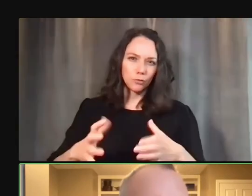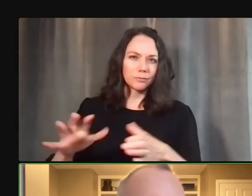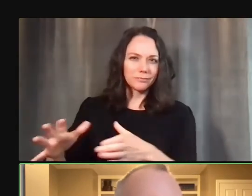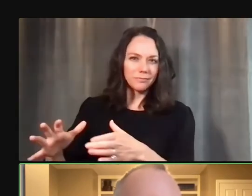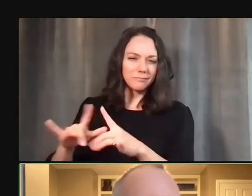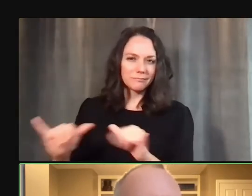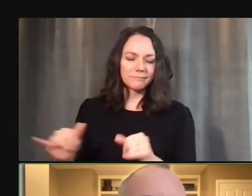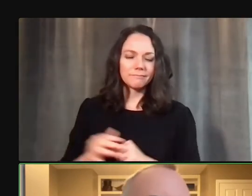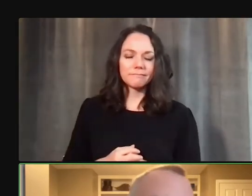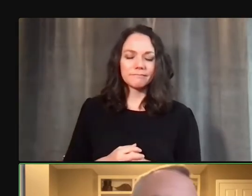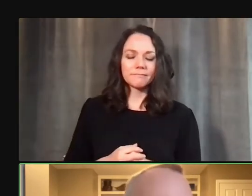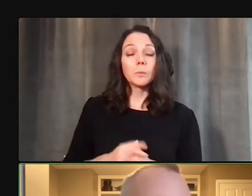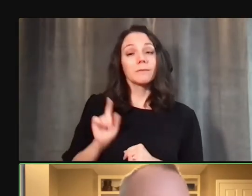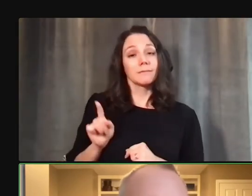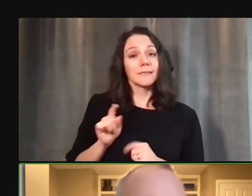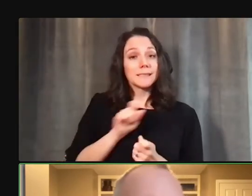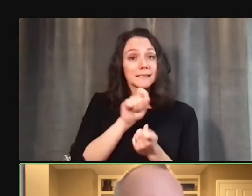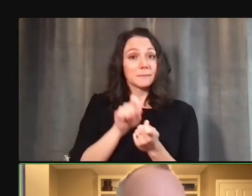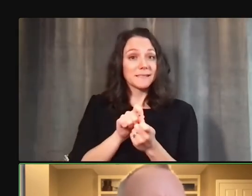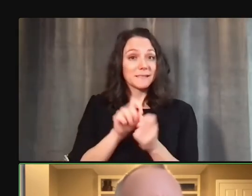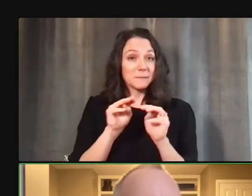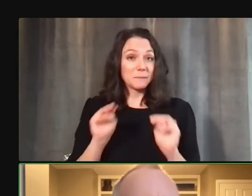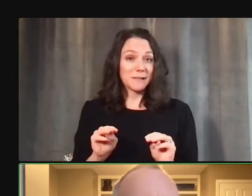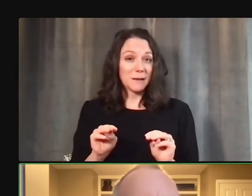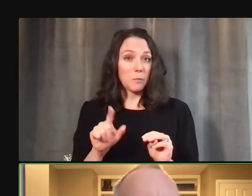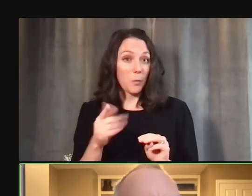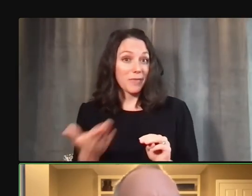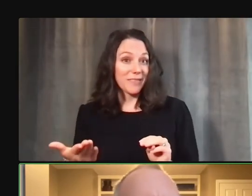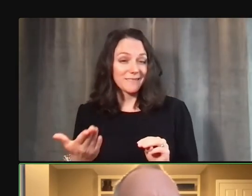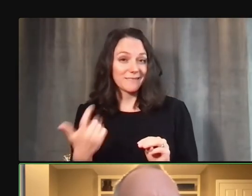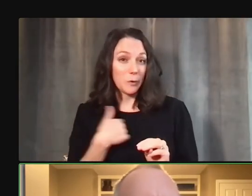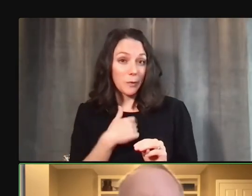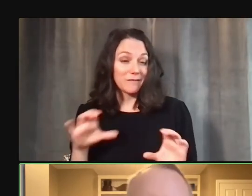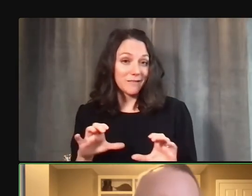one of the things we've done which has been really fun is we have taught